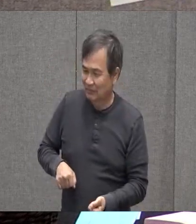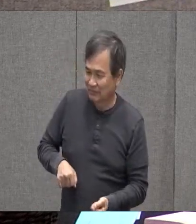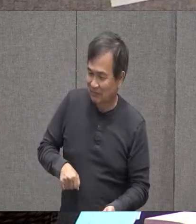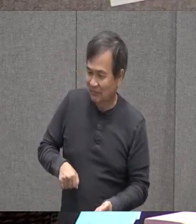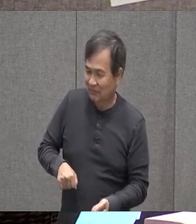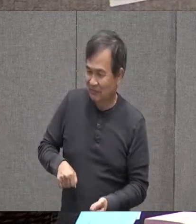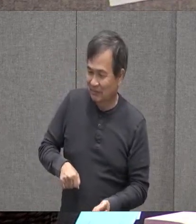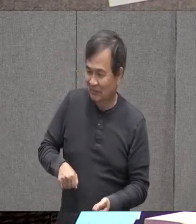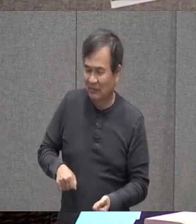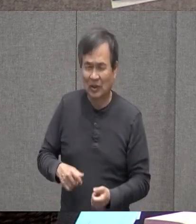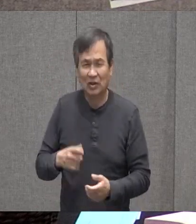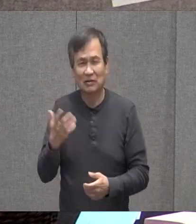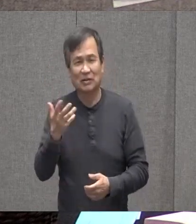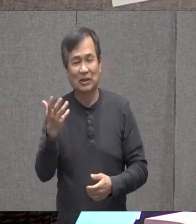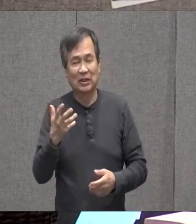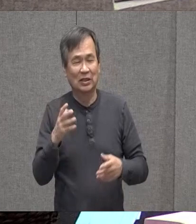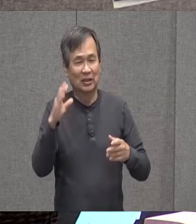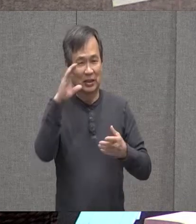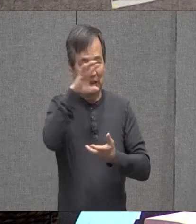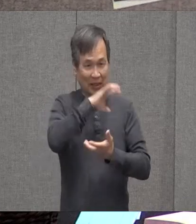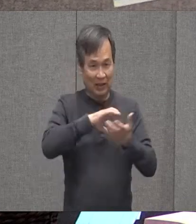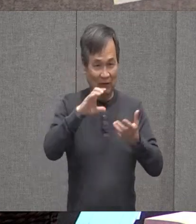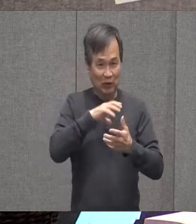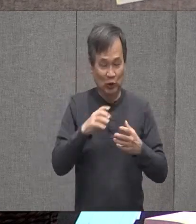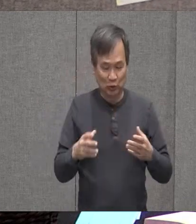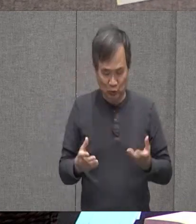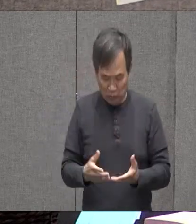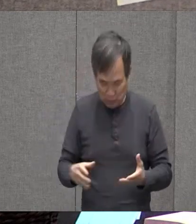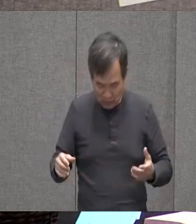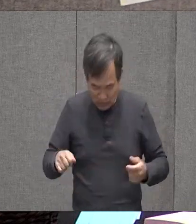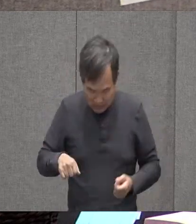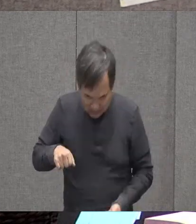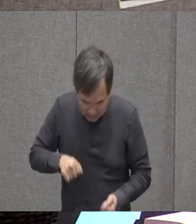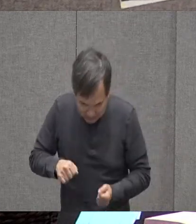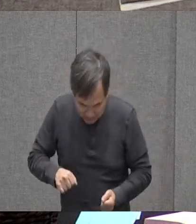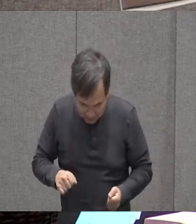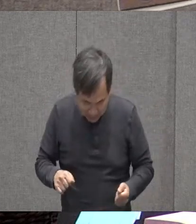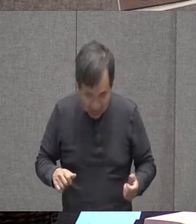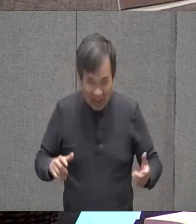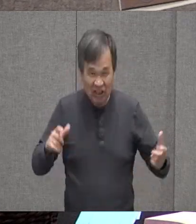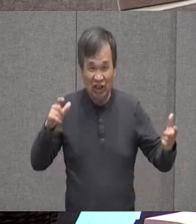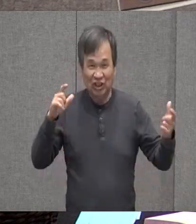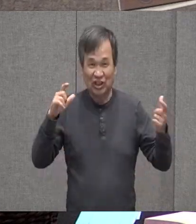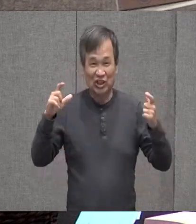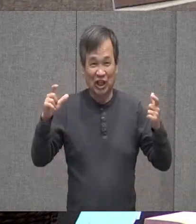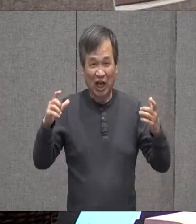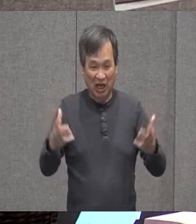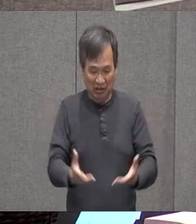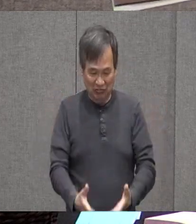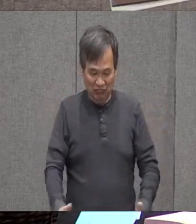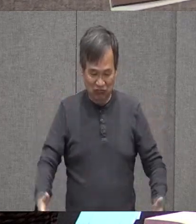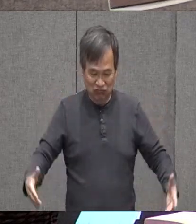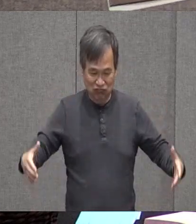Confused, he dug deeper into the soil until he came upon a giant pot made of brass.